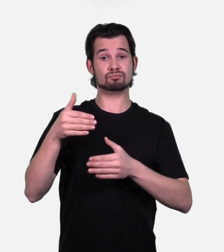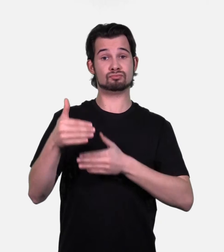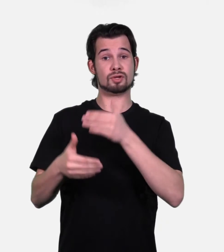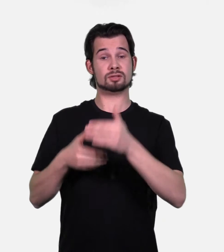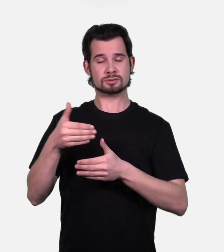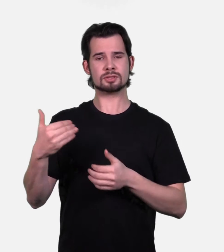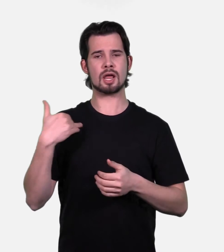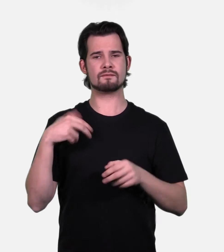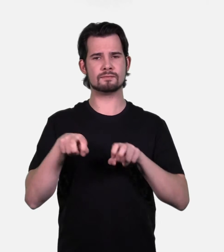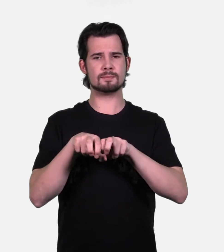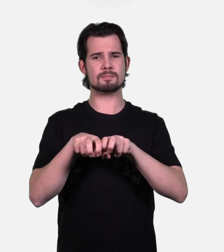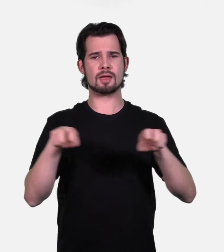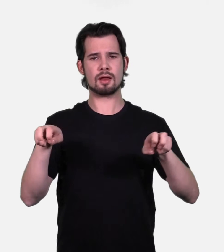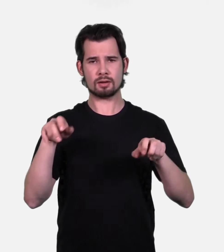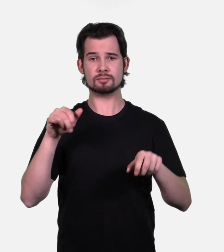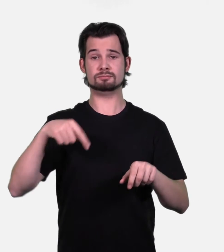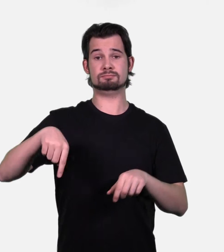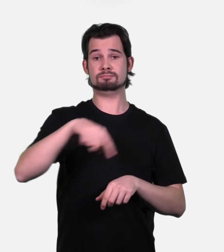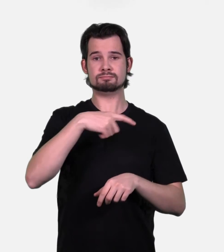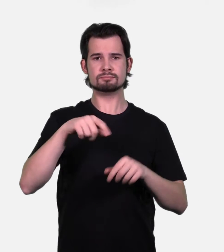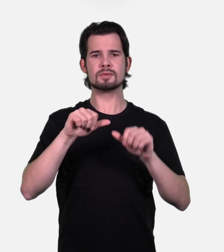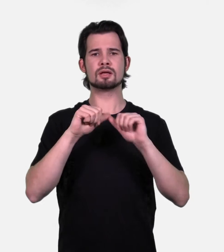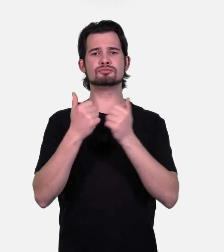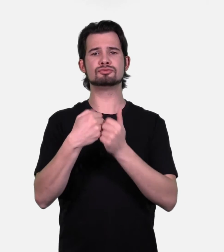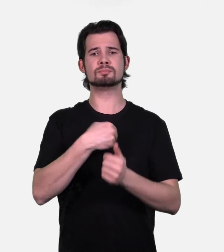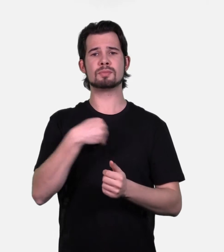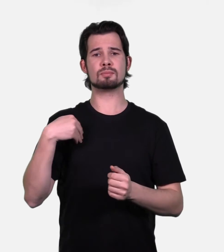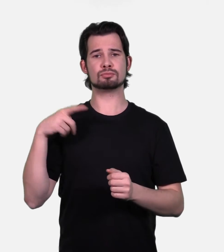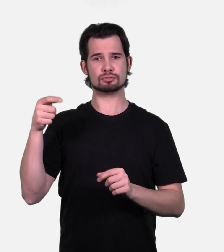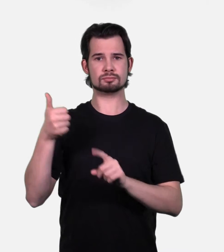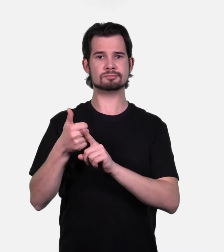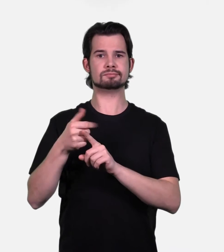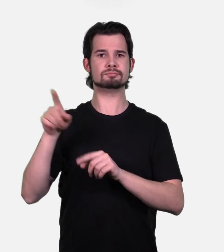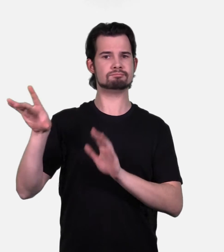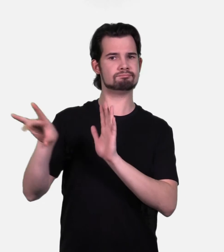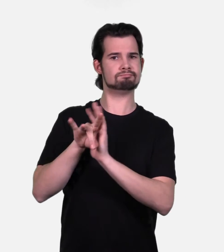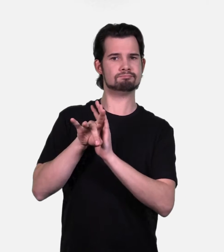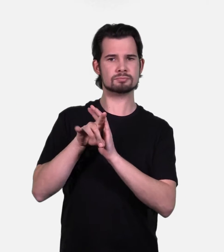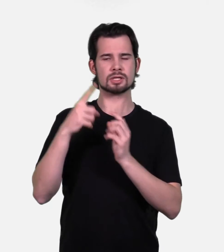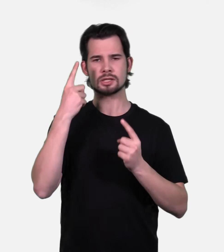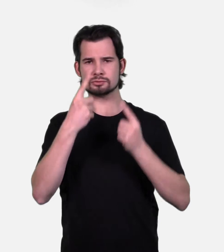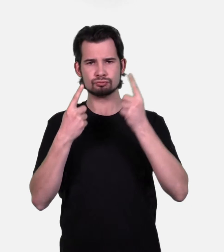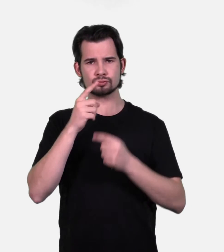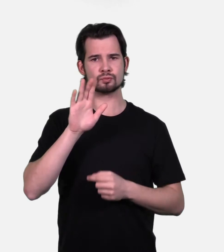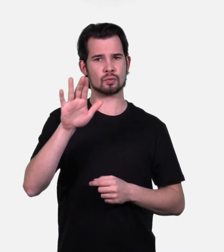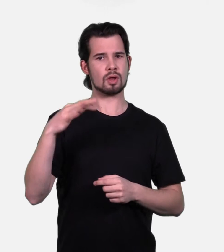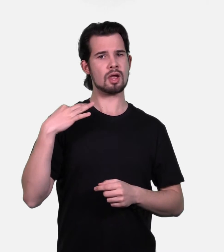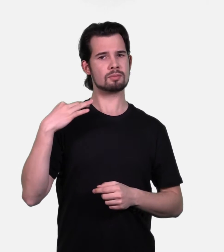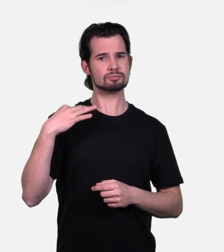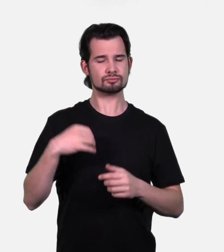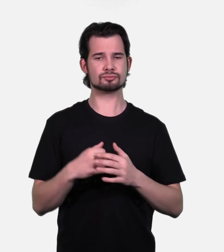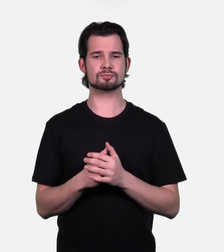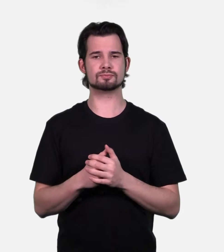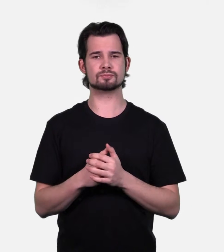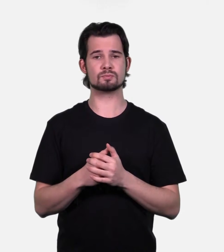are appointed to consider your application. Both you and the service provider are given an opportunity